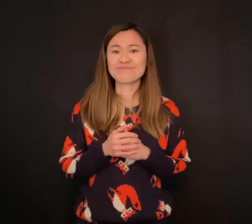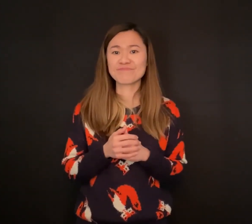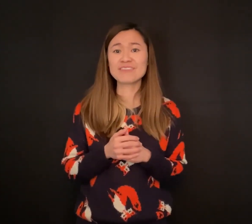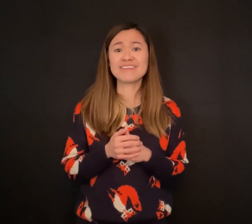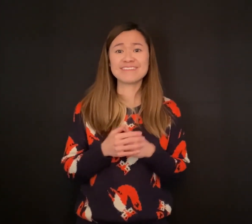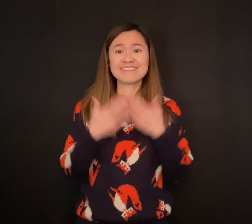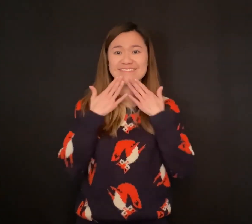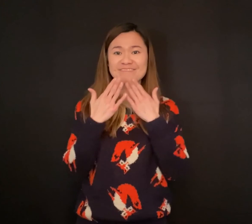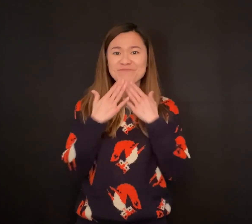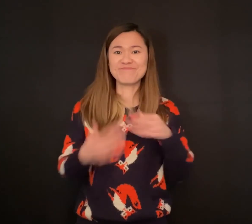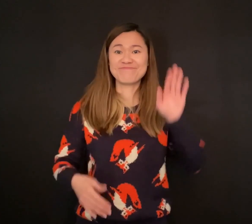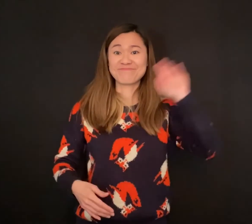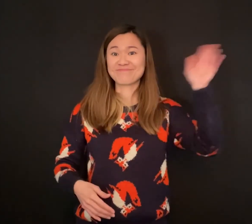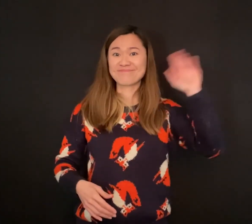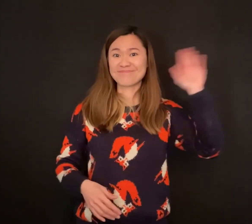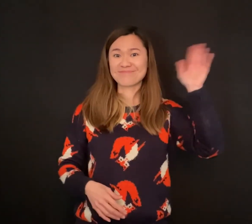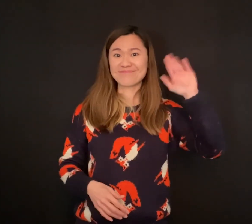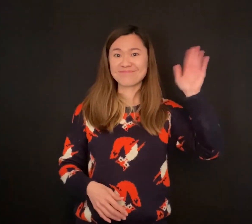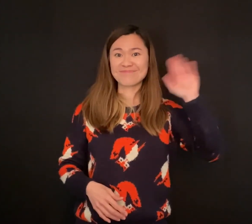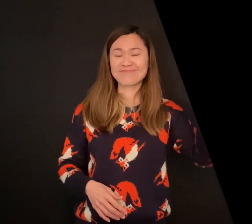Thank you. Bye.